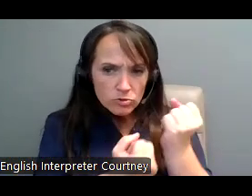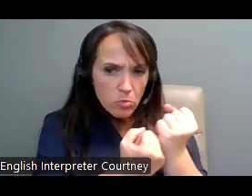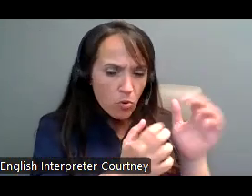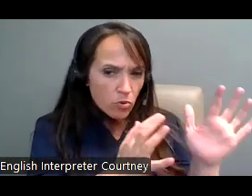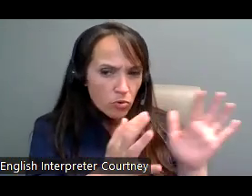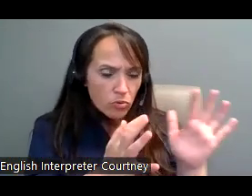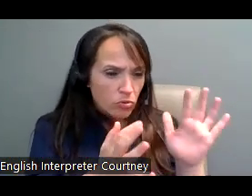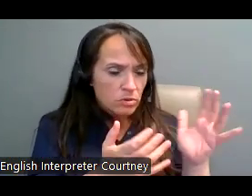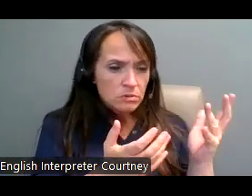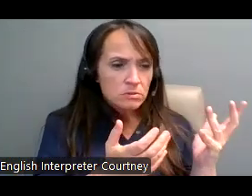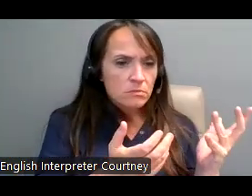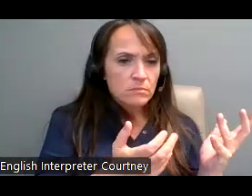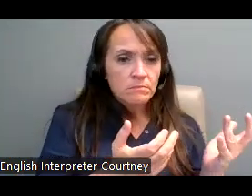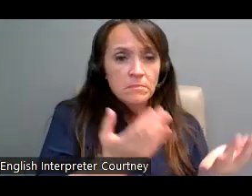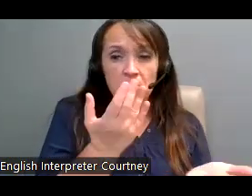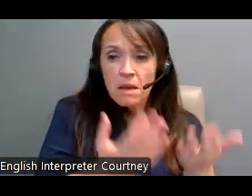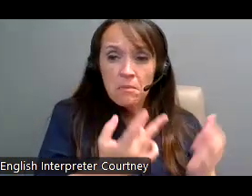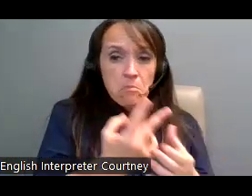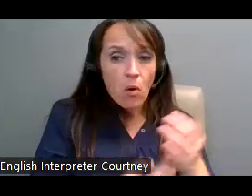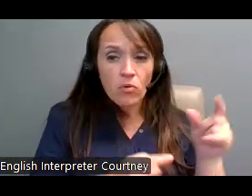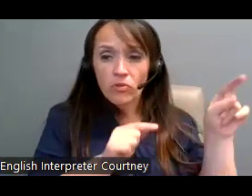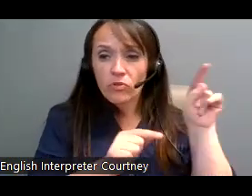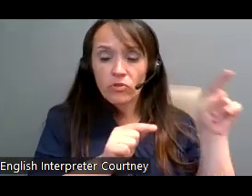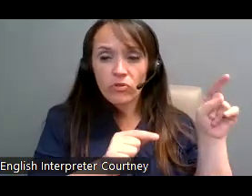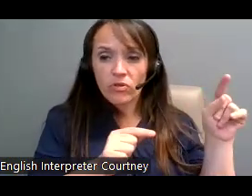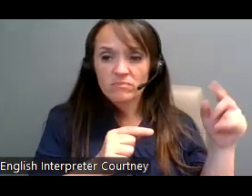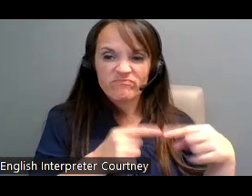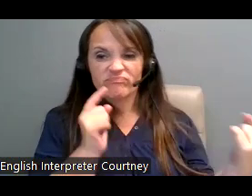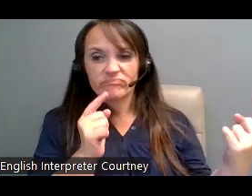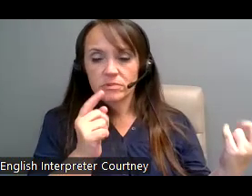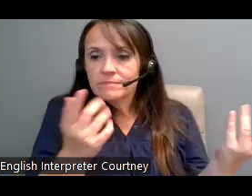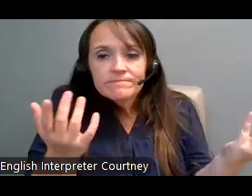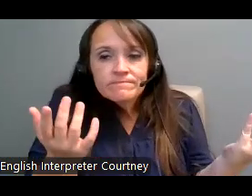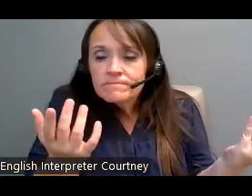situations where maybe both parties are not seeing eye to eye. The individual employment